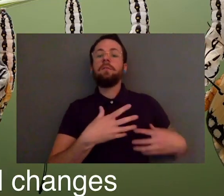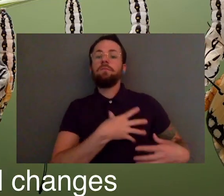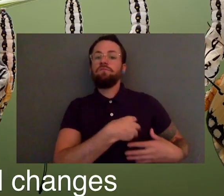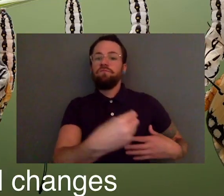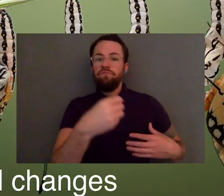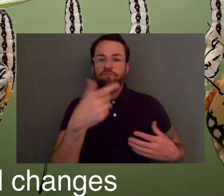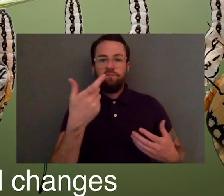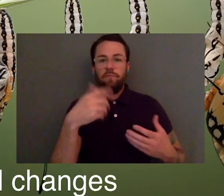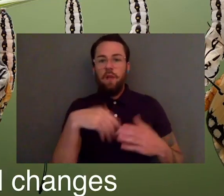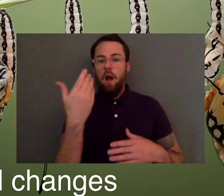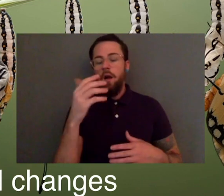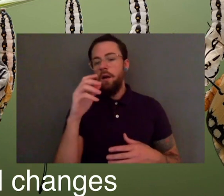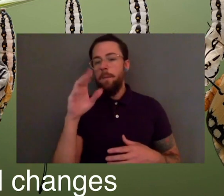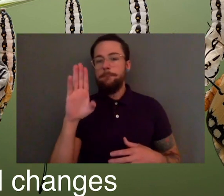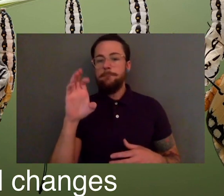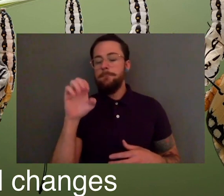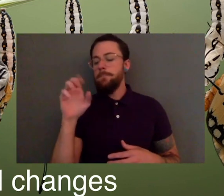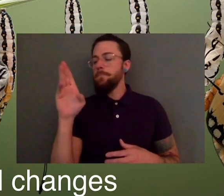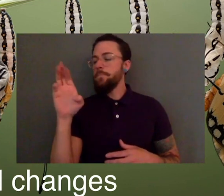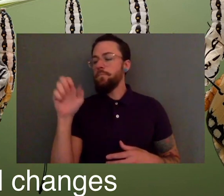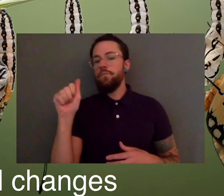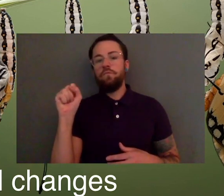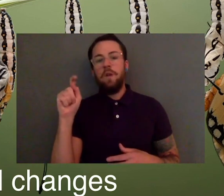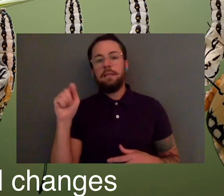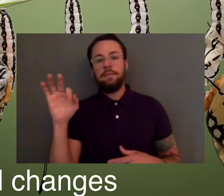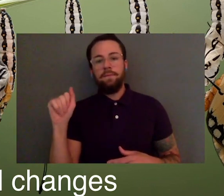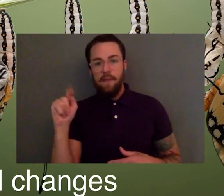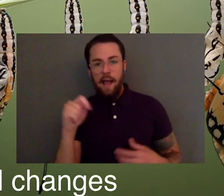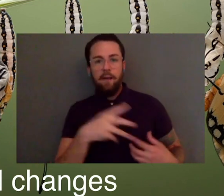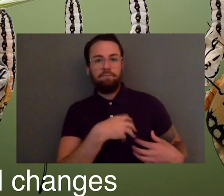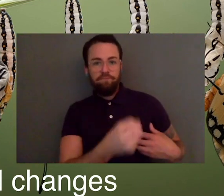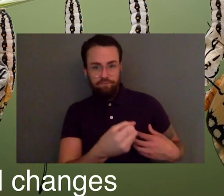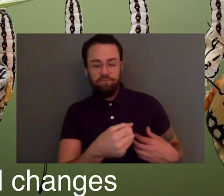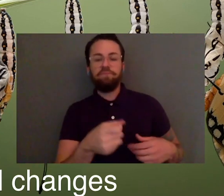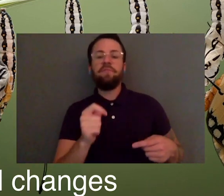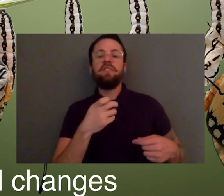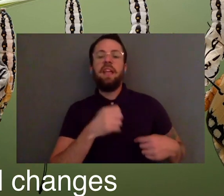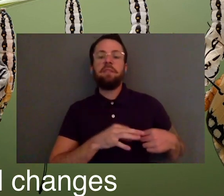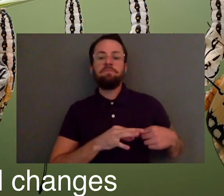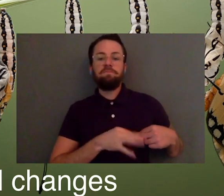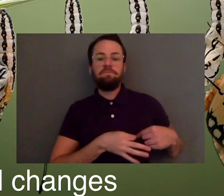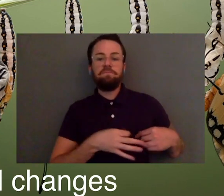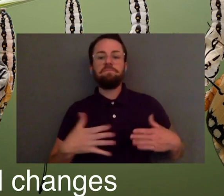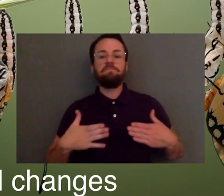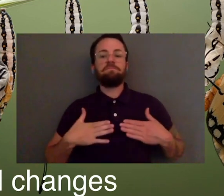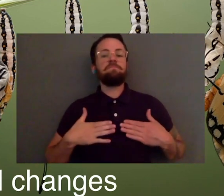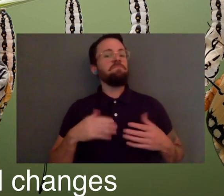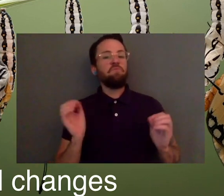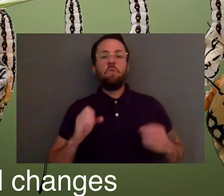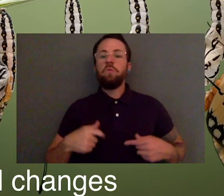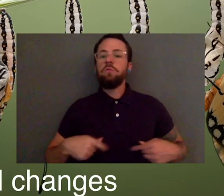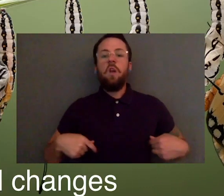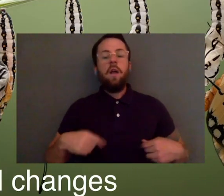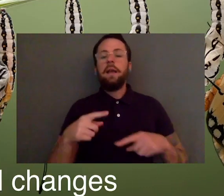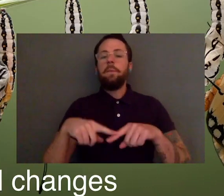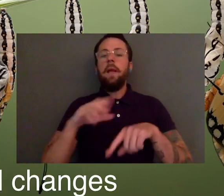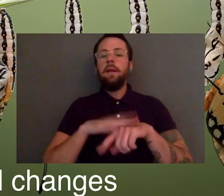the nipple to remove the breast tissue. To reduce the size of the chest.